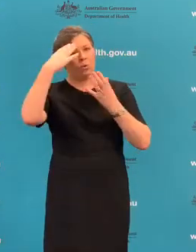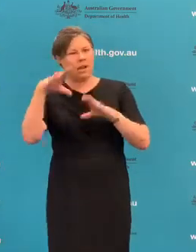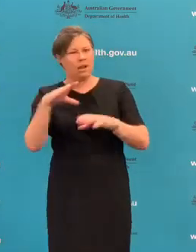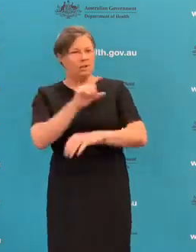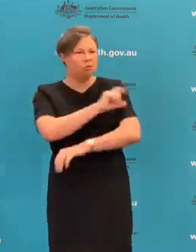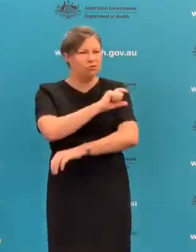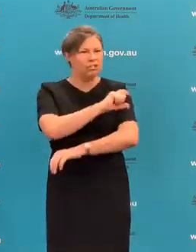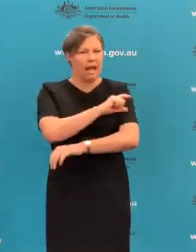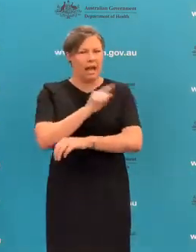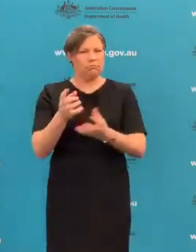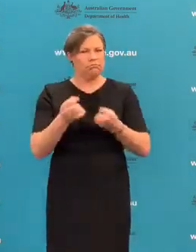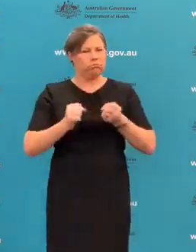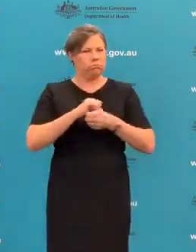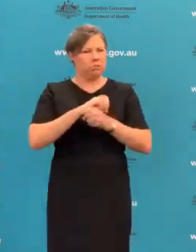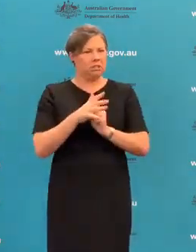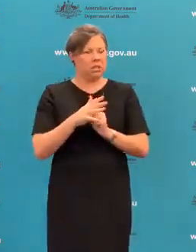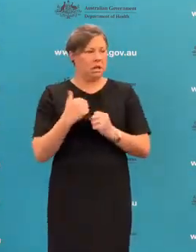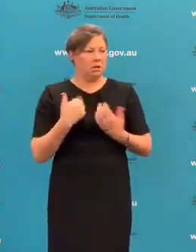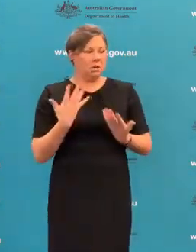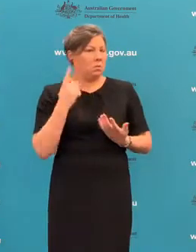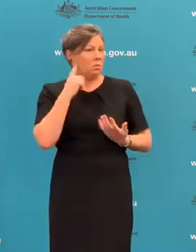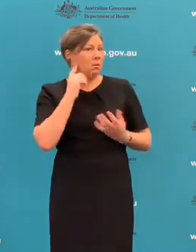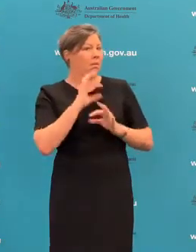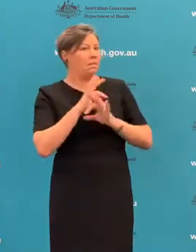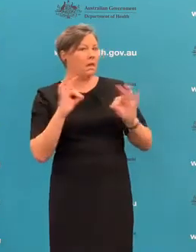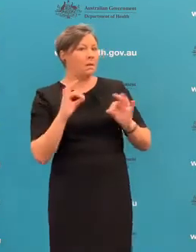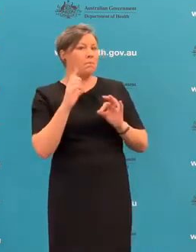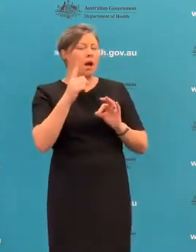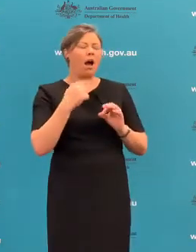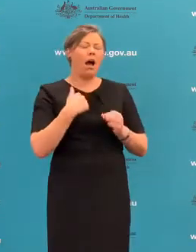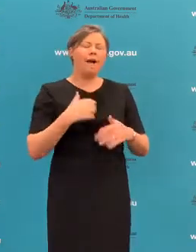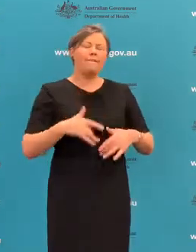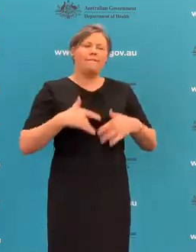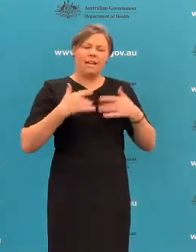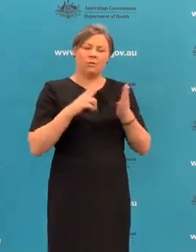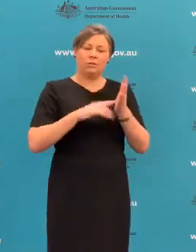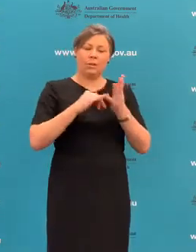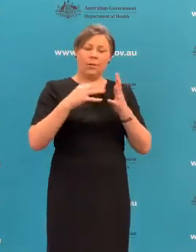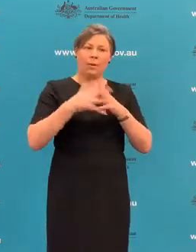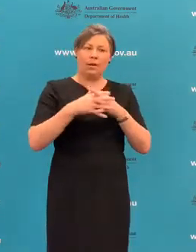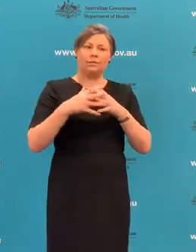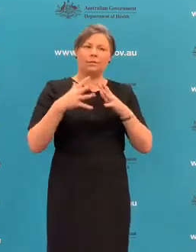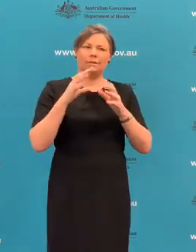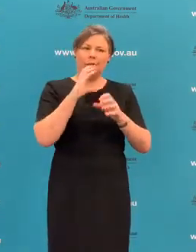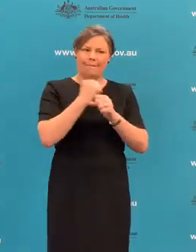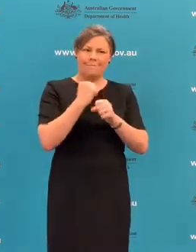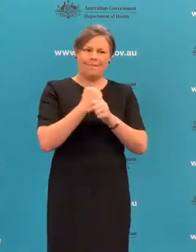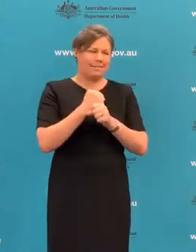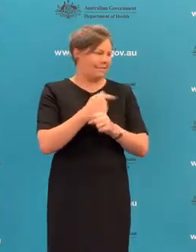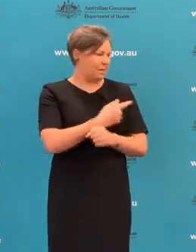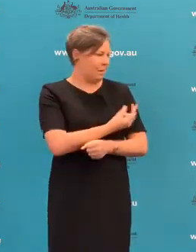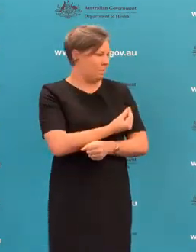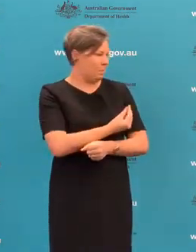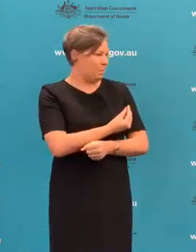have any details about that but I'm sure that our colleagues in New South Wales health will be right onto that.